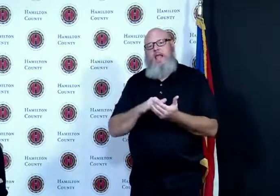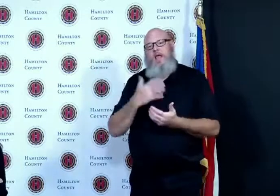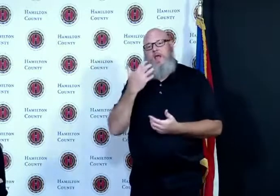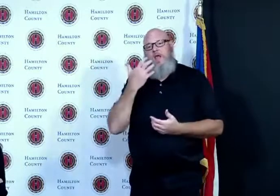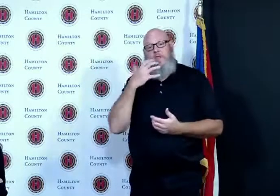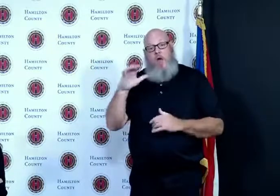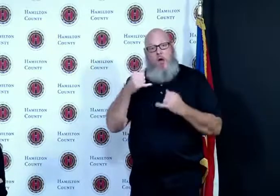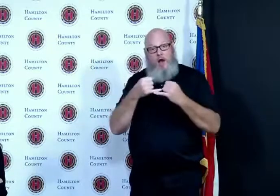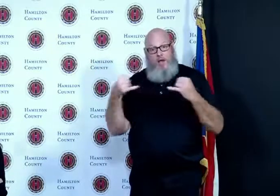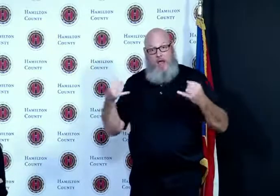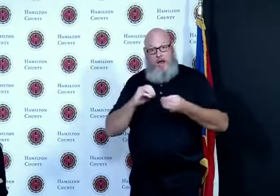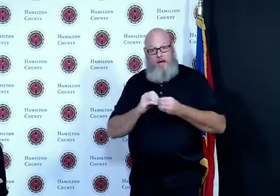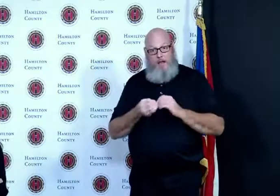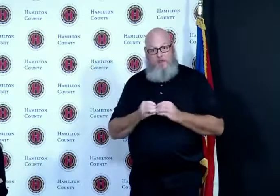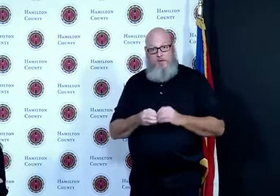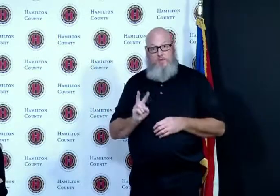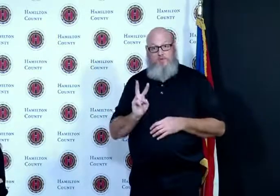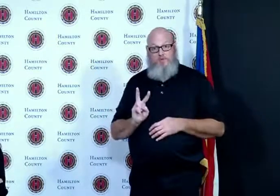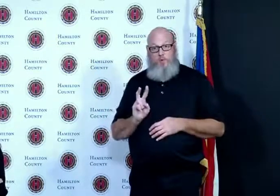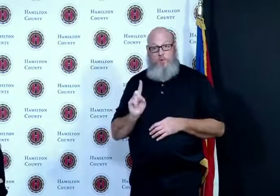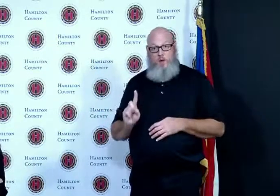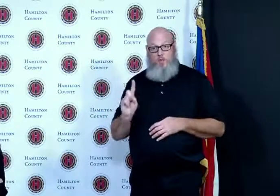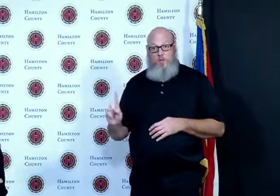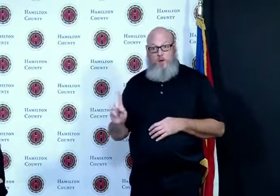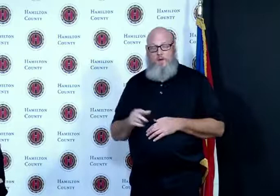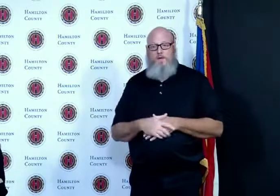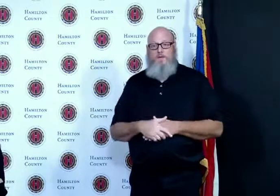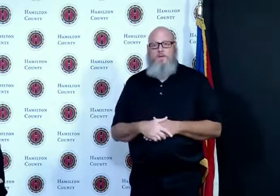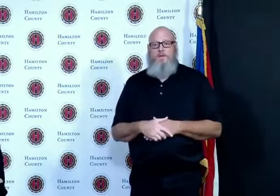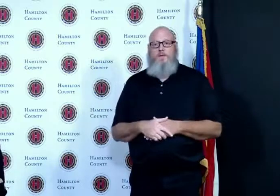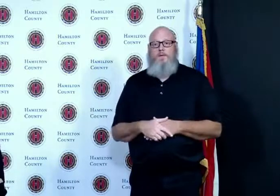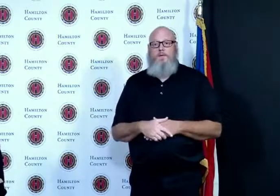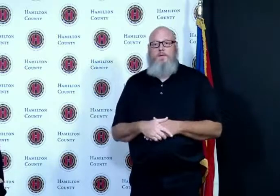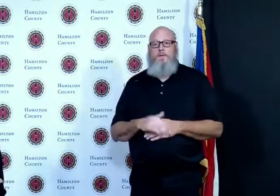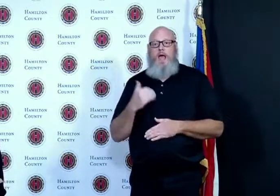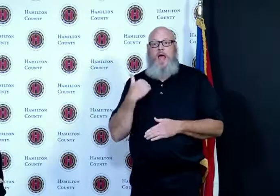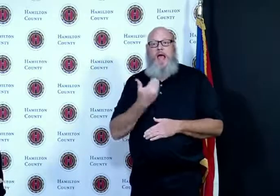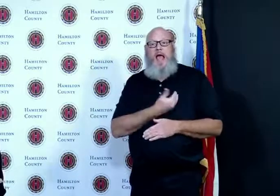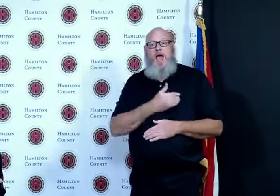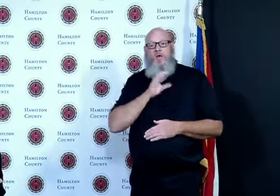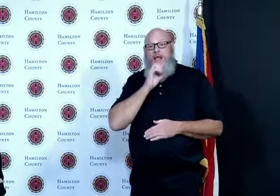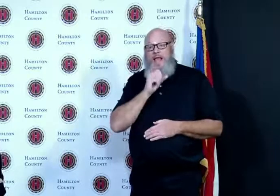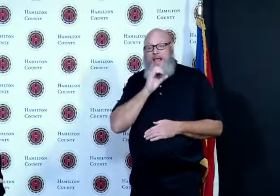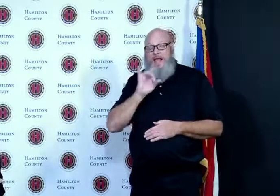old and over are thrilled to get signed up to get a vaccine it's such a relief to them and their